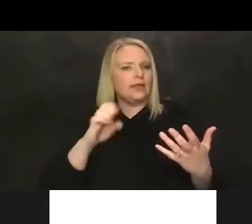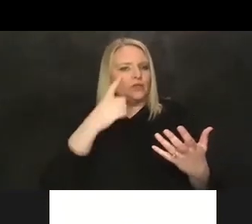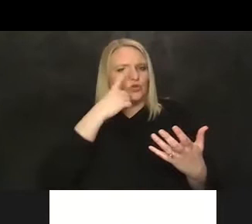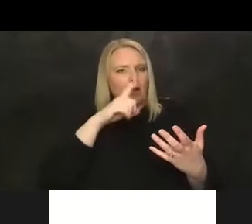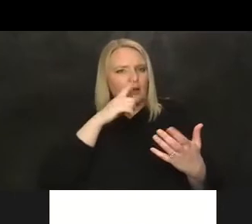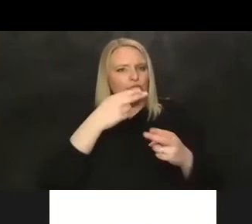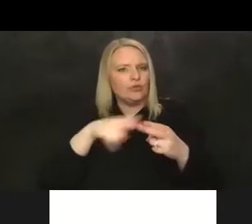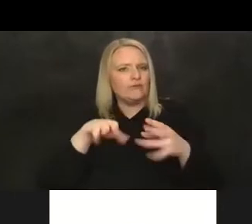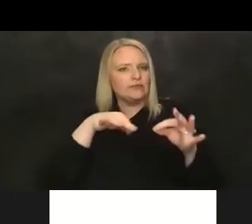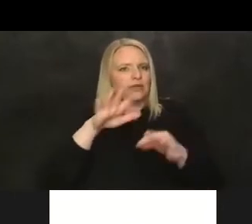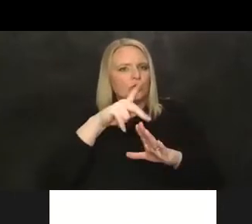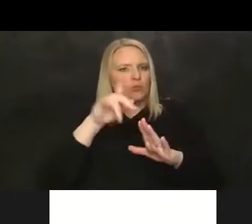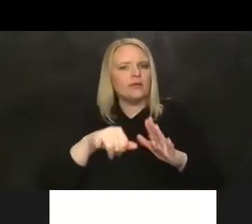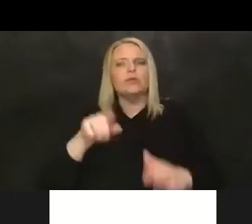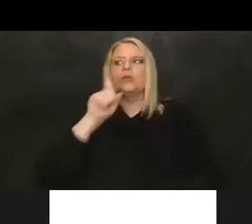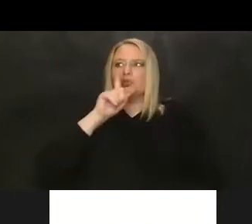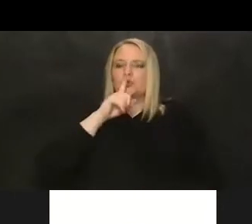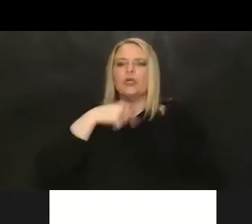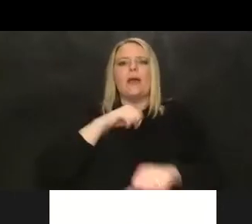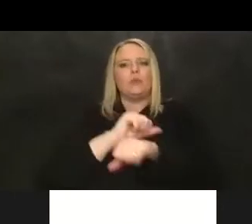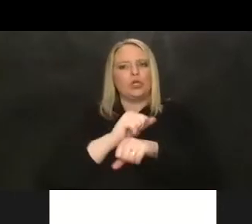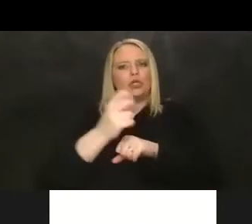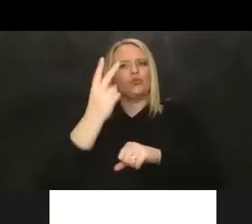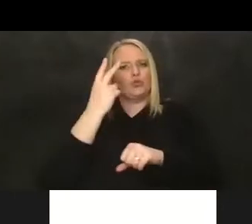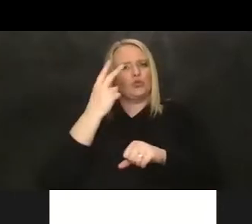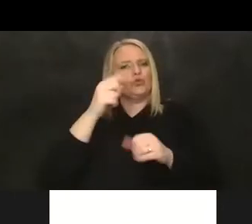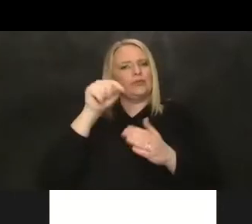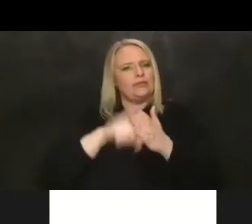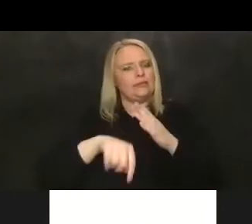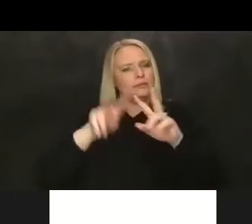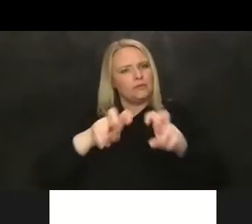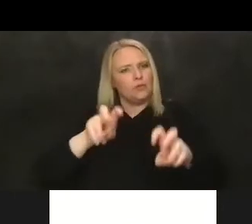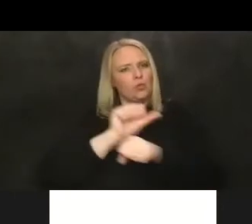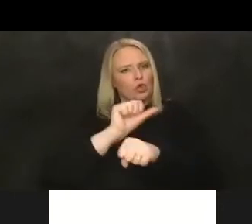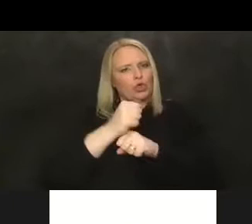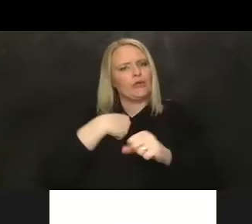I sure can! I'm working on two deep dives of work that I've been exploring before, and one of them